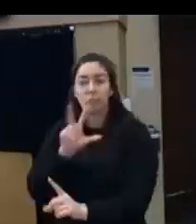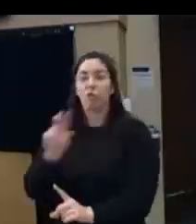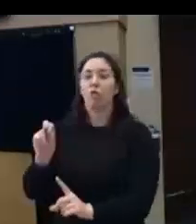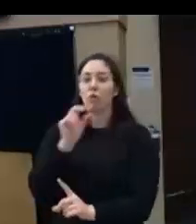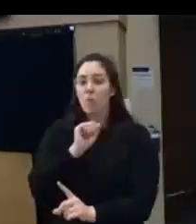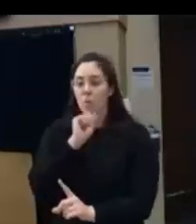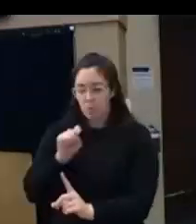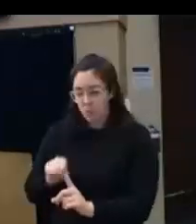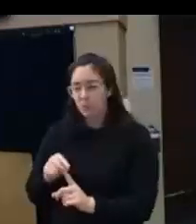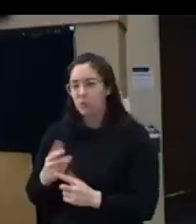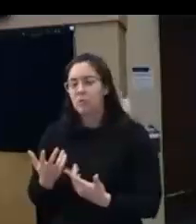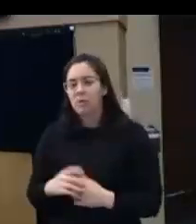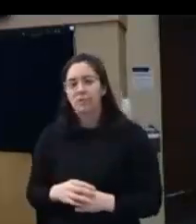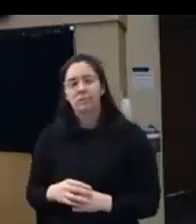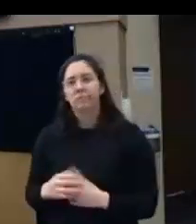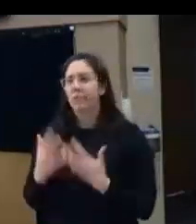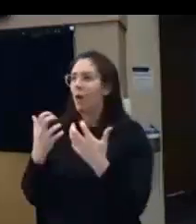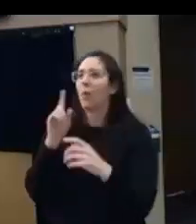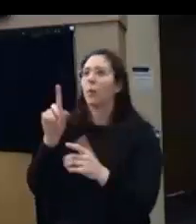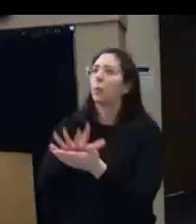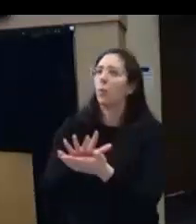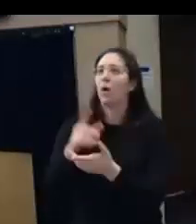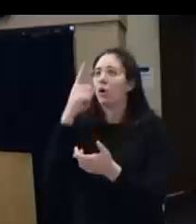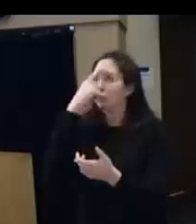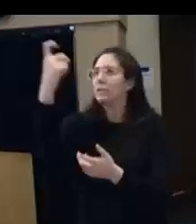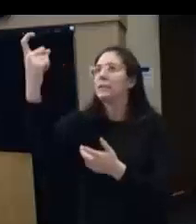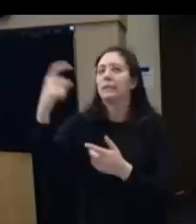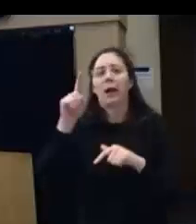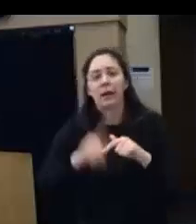they say you know I wanted to go to school um but I couldn't because of my heart disease or